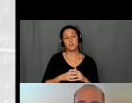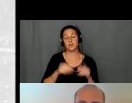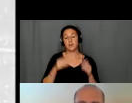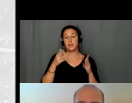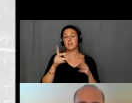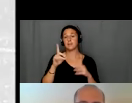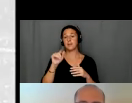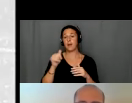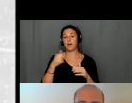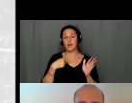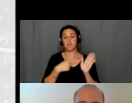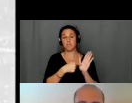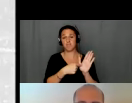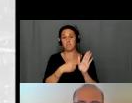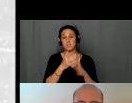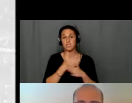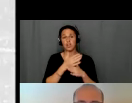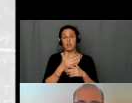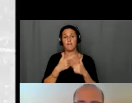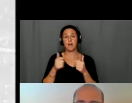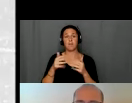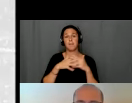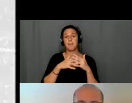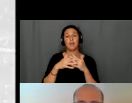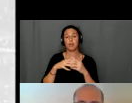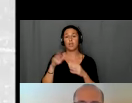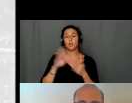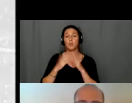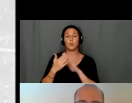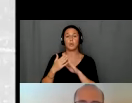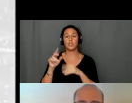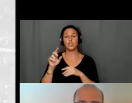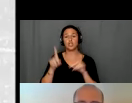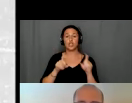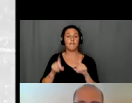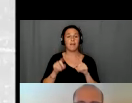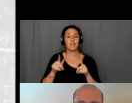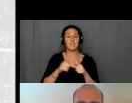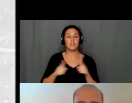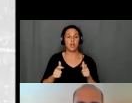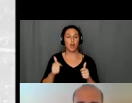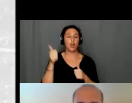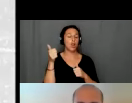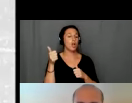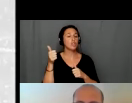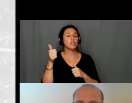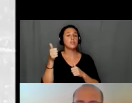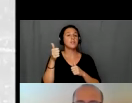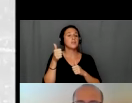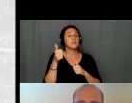sharing is from the American community survey, which is the largest survey of